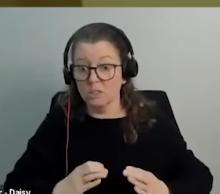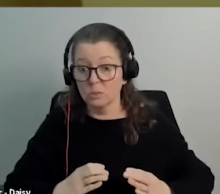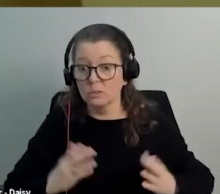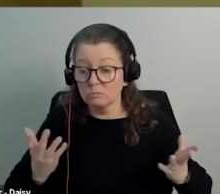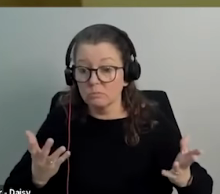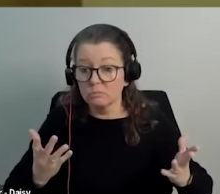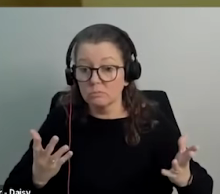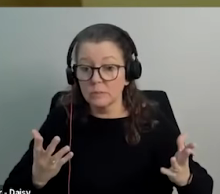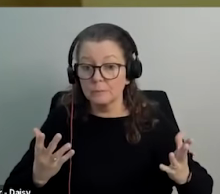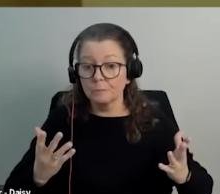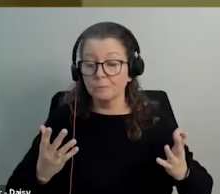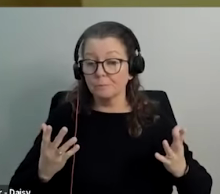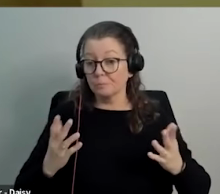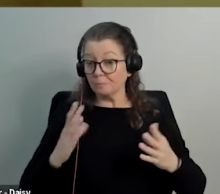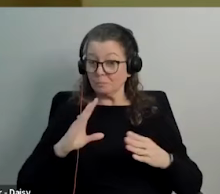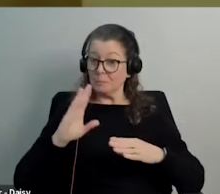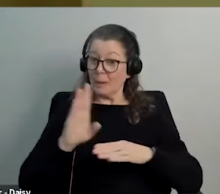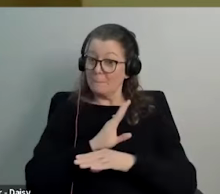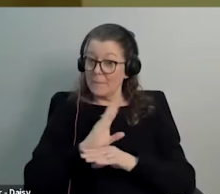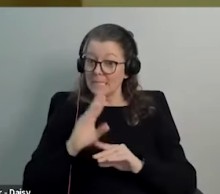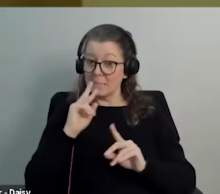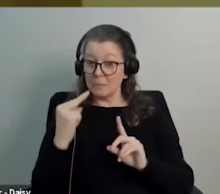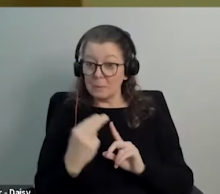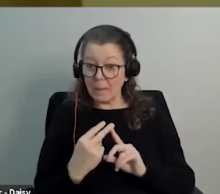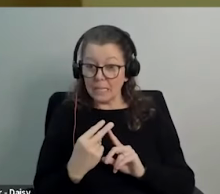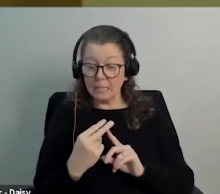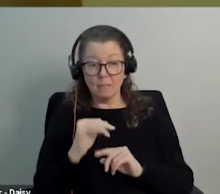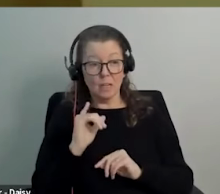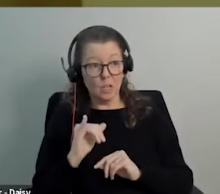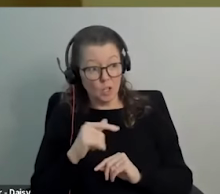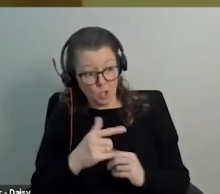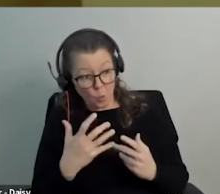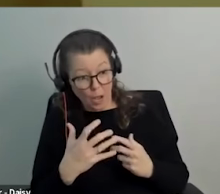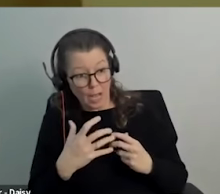And I don't know from a business perspective, I think if you're gonna have money and you wanna market something,